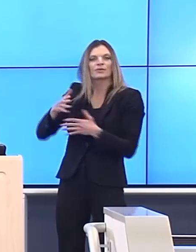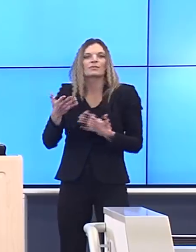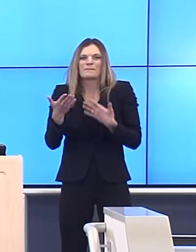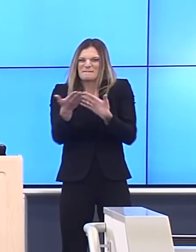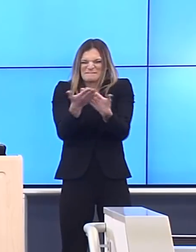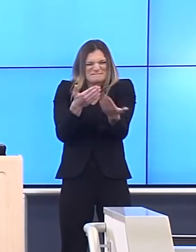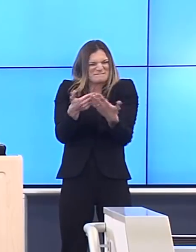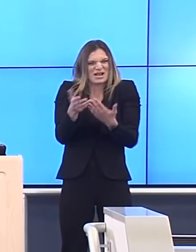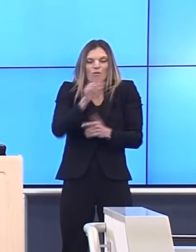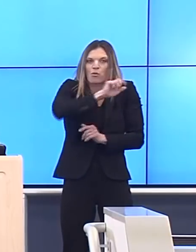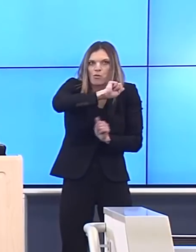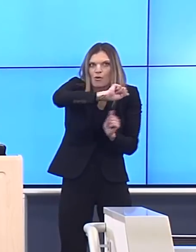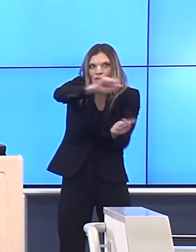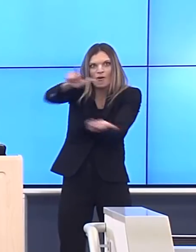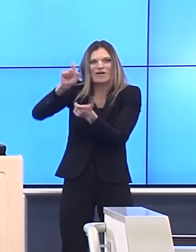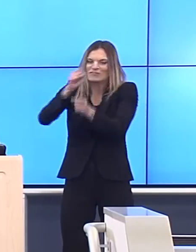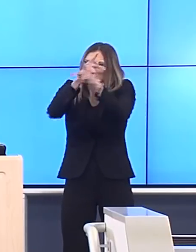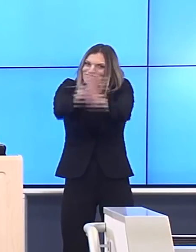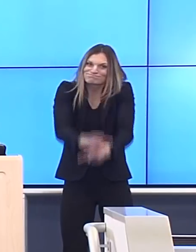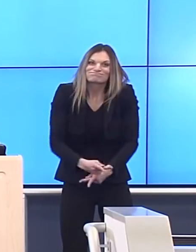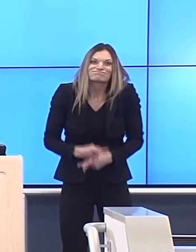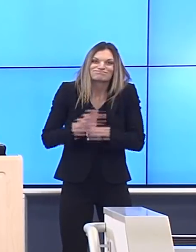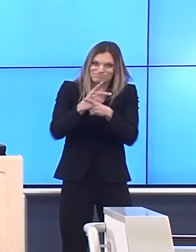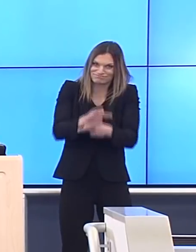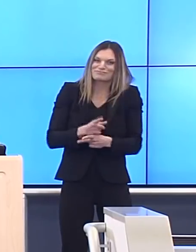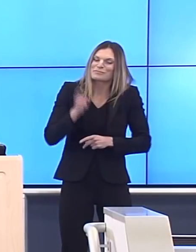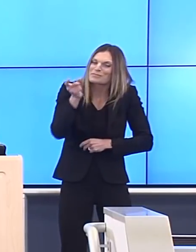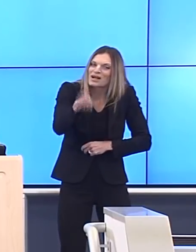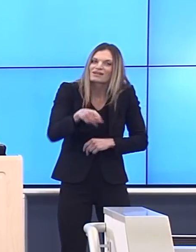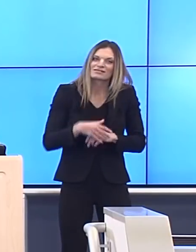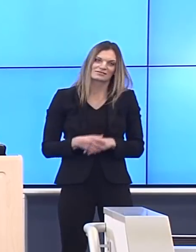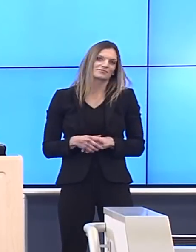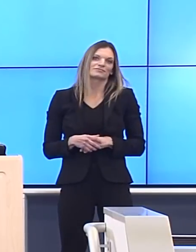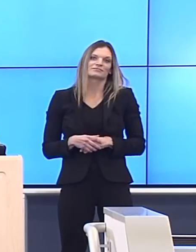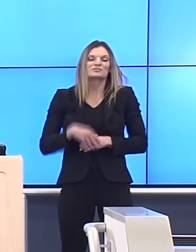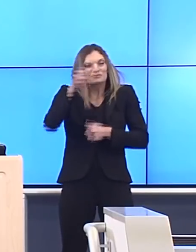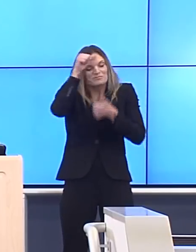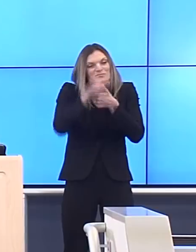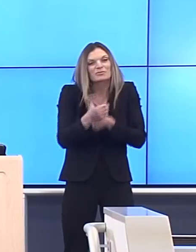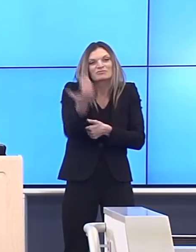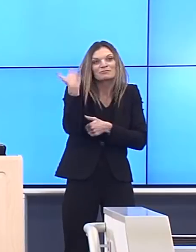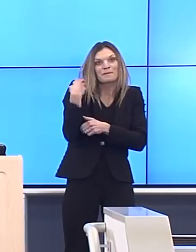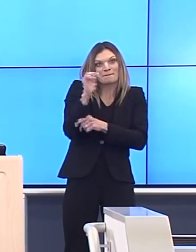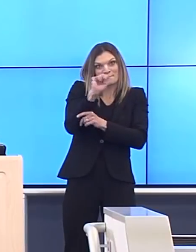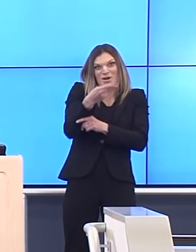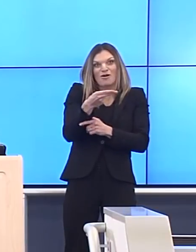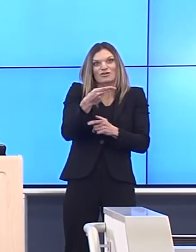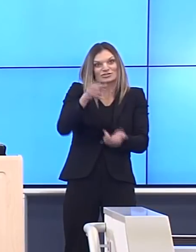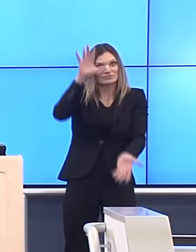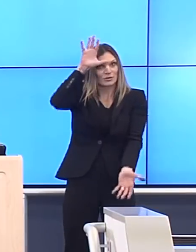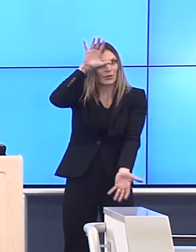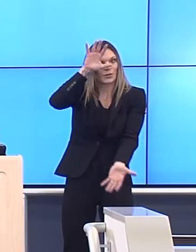REPUBLICAN. WHAT ARE YOUR UBER OR A DOWNSTATE ARE YOU HAVE A